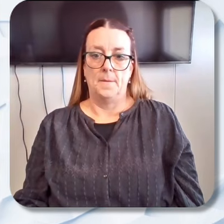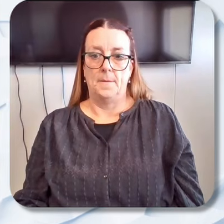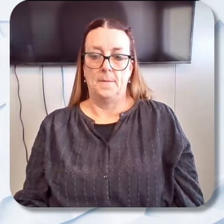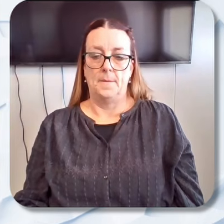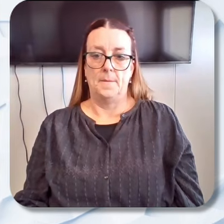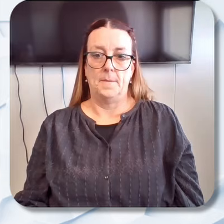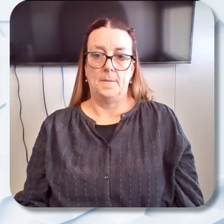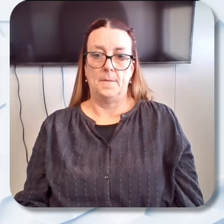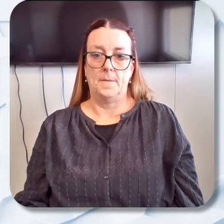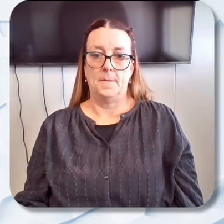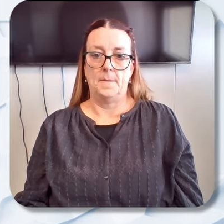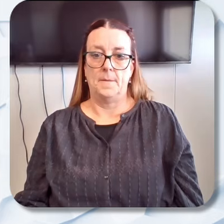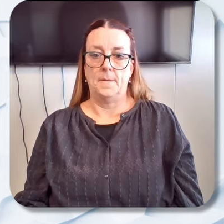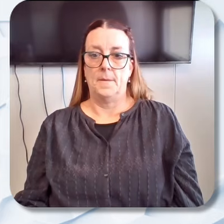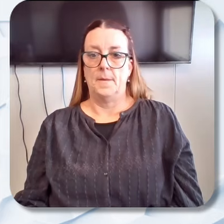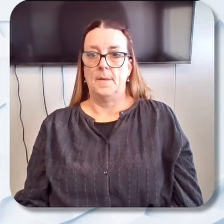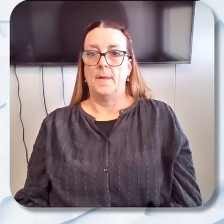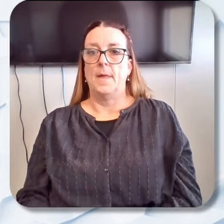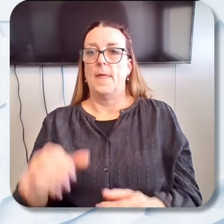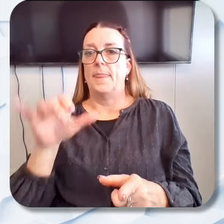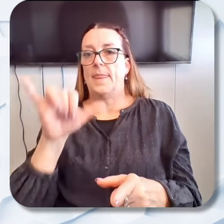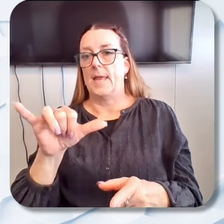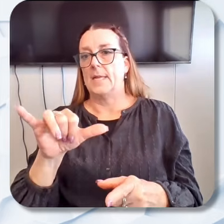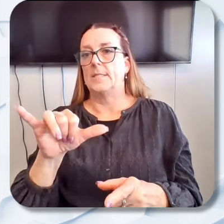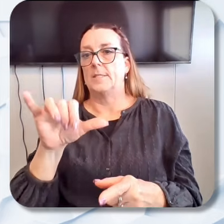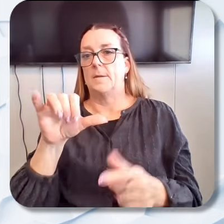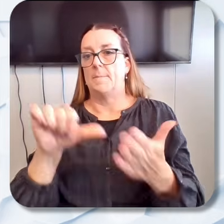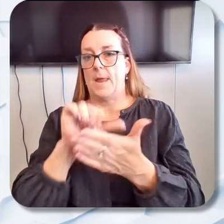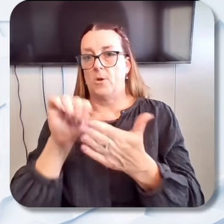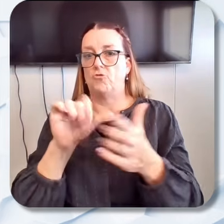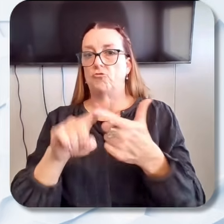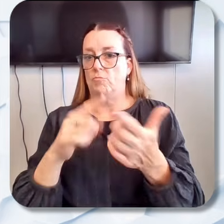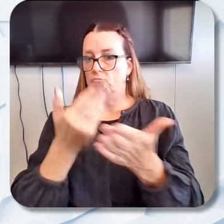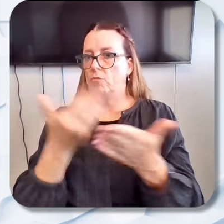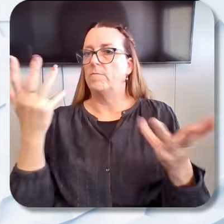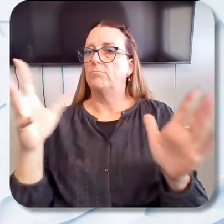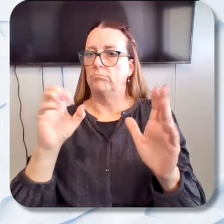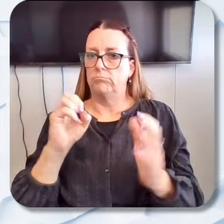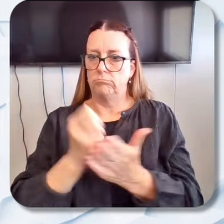And back to the SELPA confirmation page once you've approved a submission, you'll get confirmation